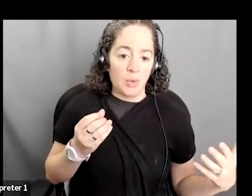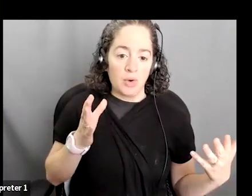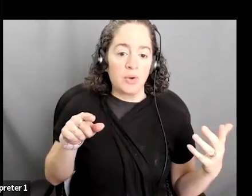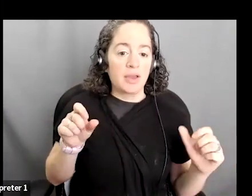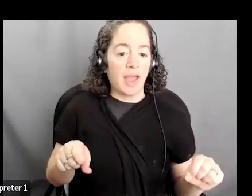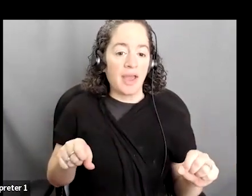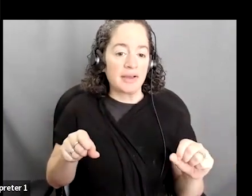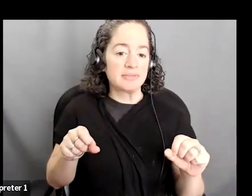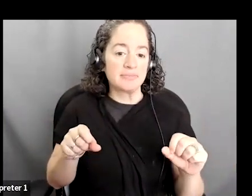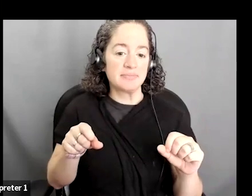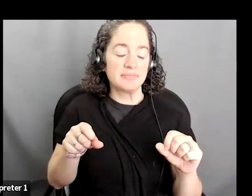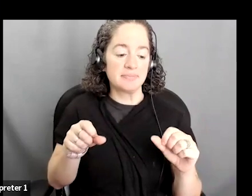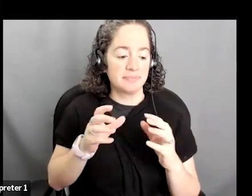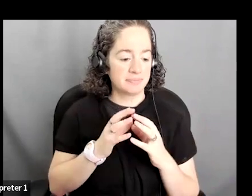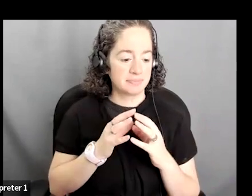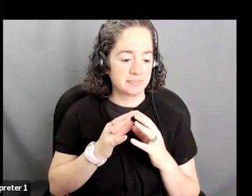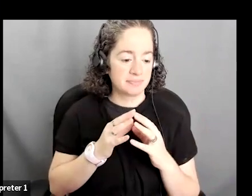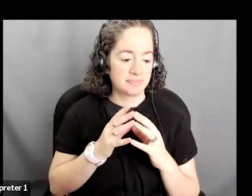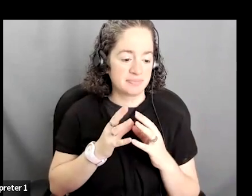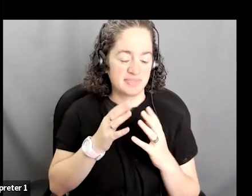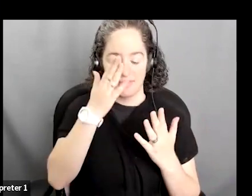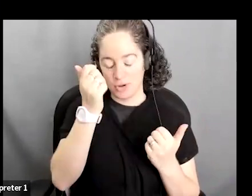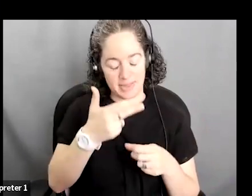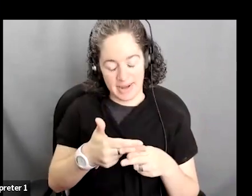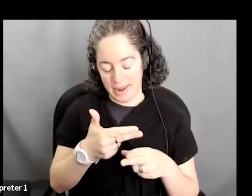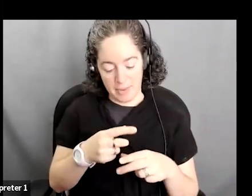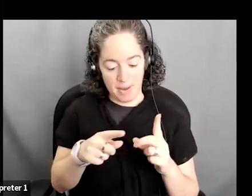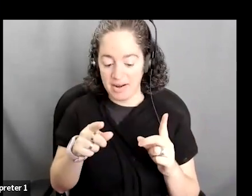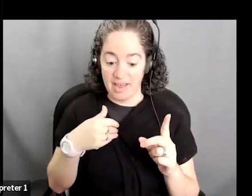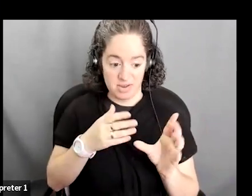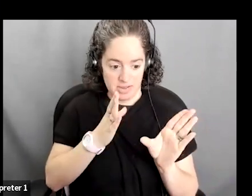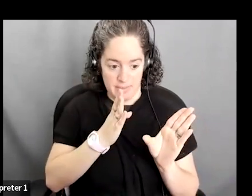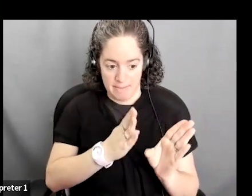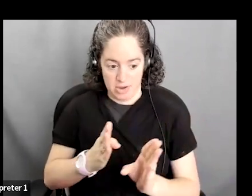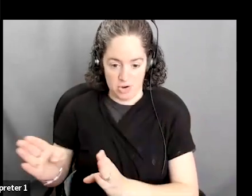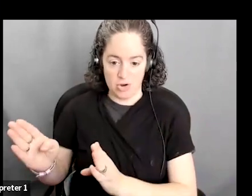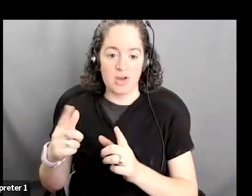I don't remember the exact name for it, but it's a pattern and then there's an option for date.